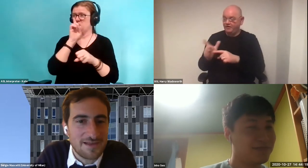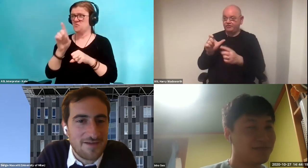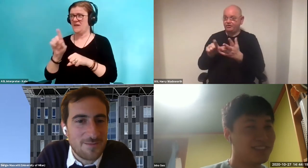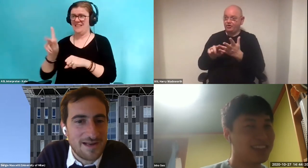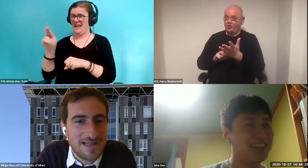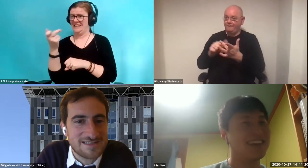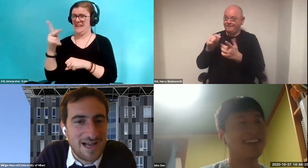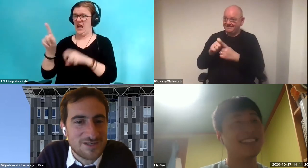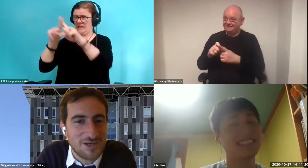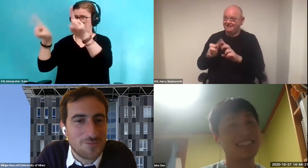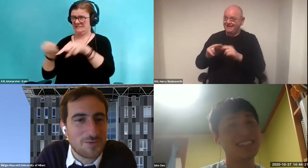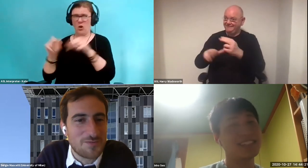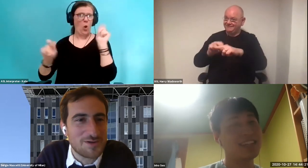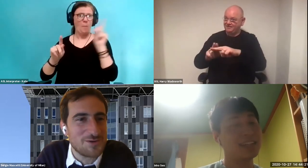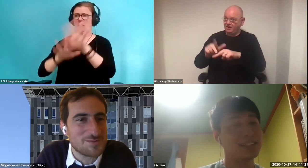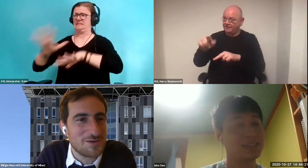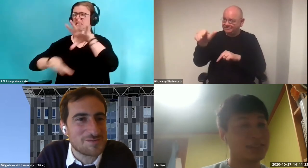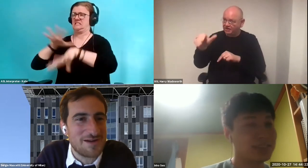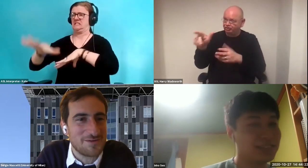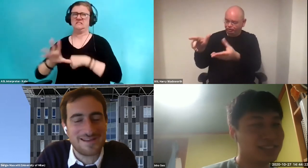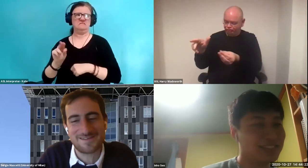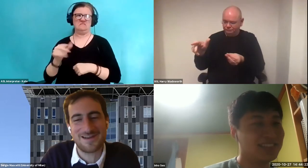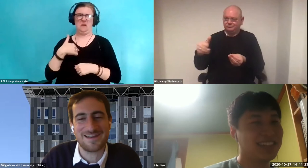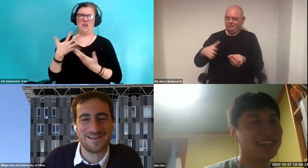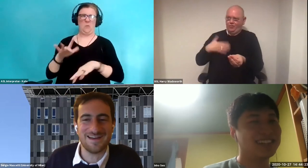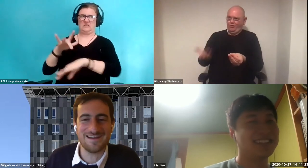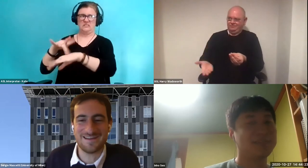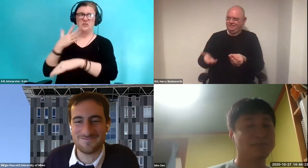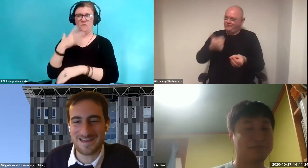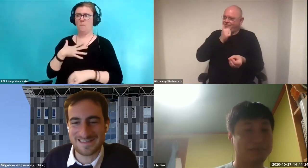everybody else touched so I would prefer to use my own smartphone that's a great idea amazing